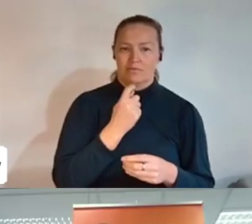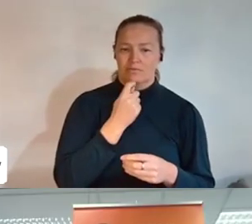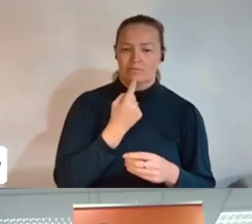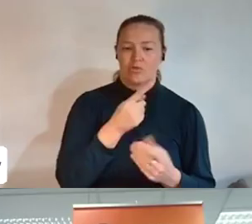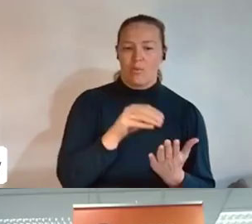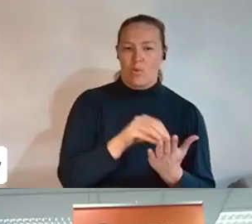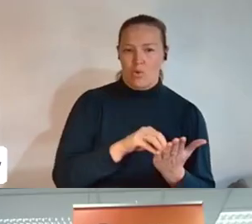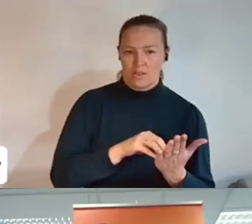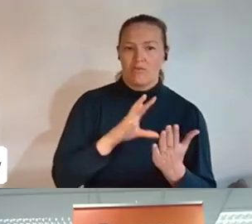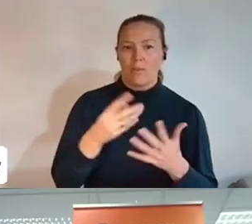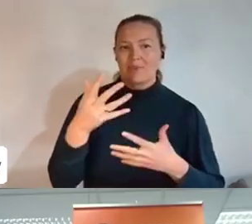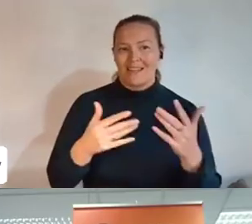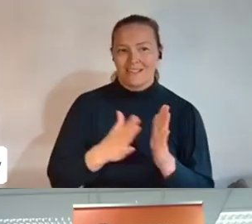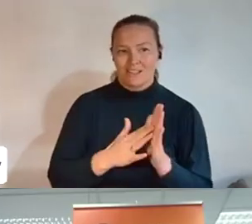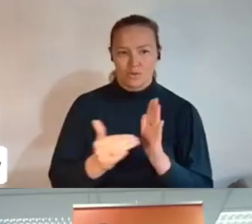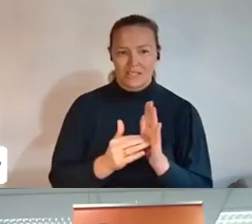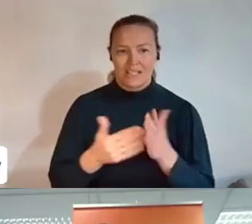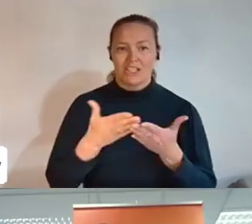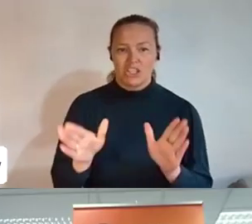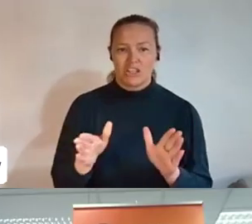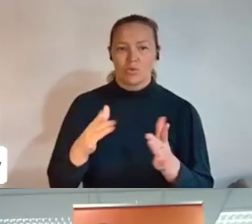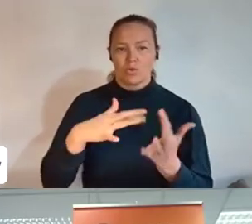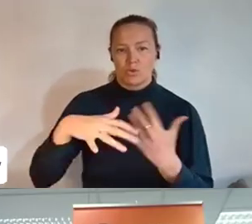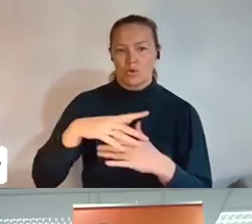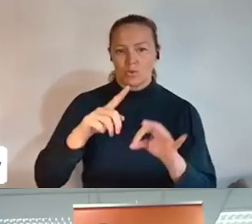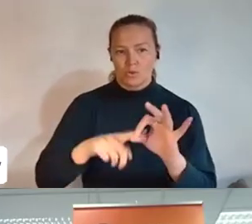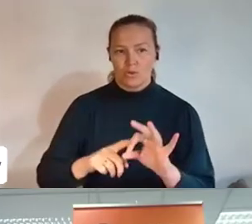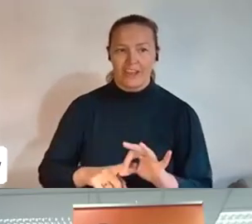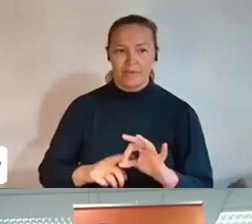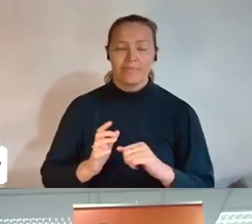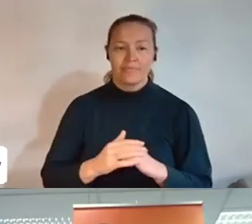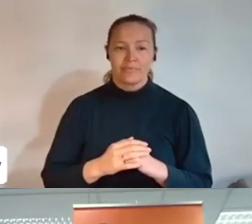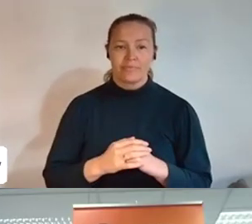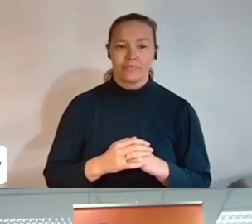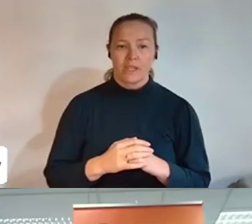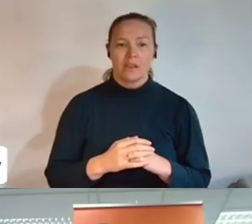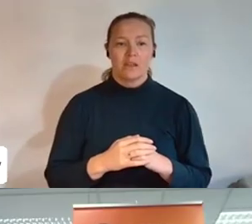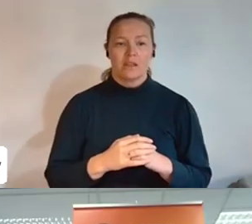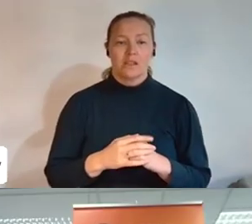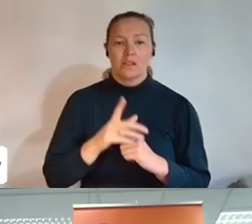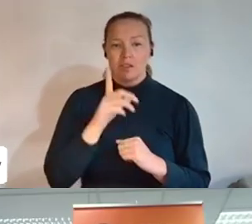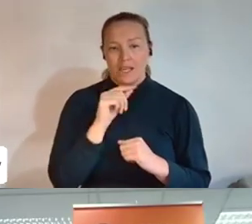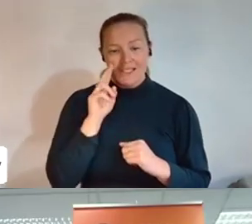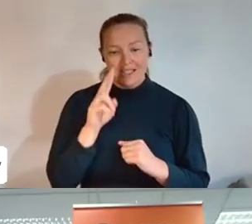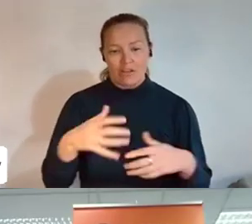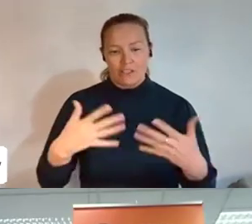NZ General Social Survey, the results of which are available online if anybody wants to check